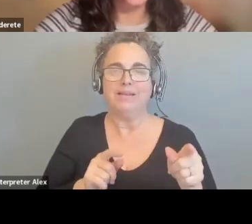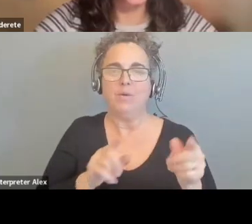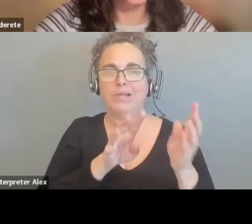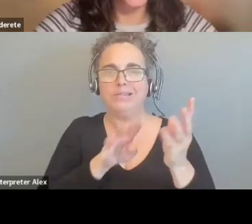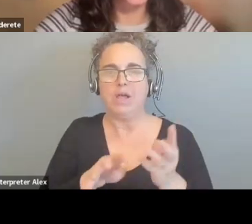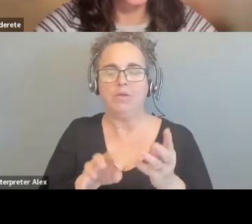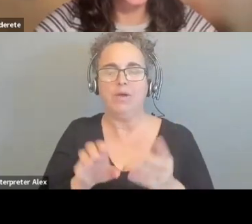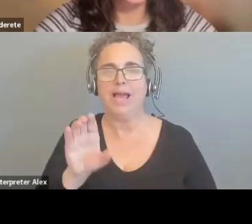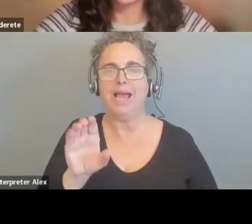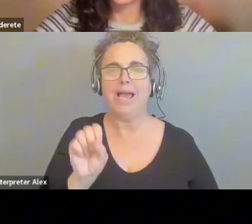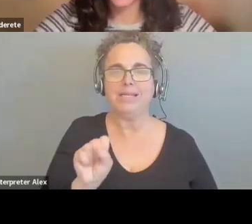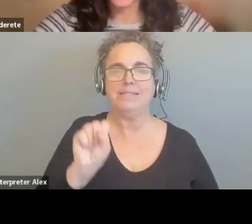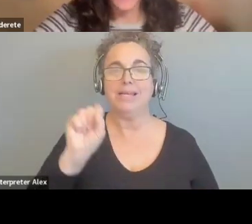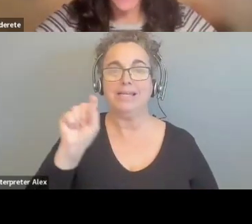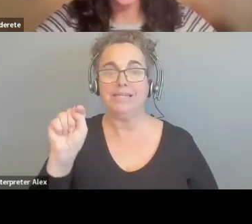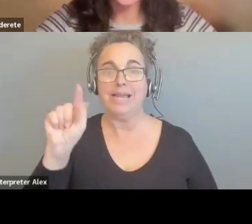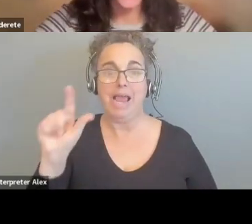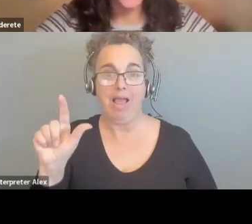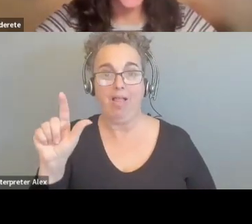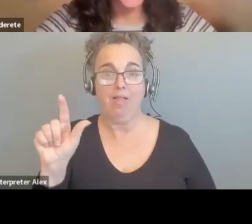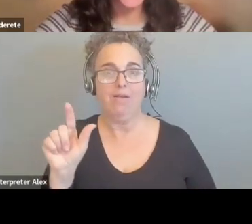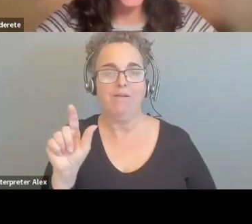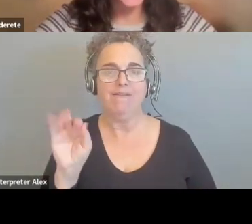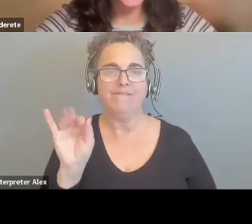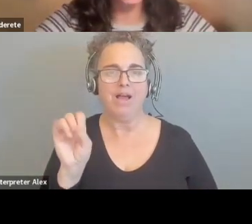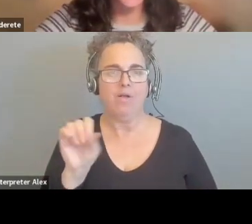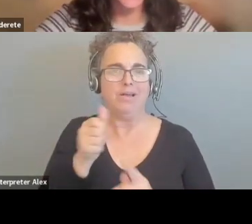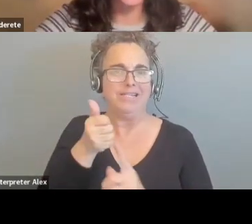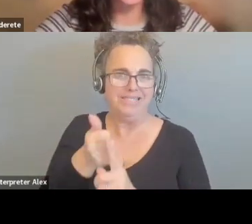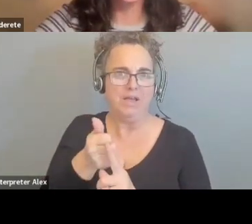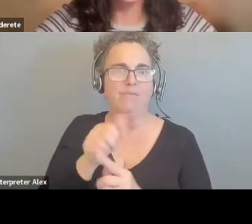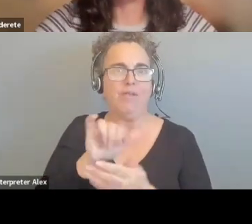The STL file is the actual 3D printing file